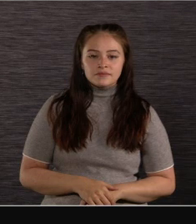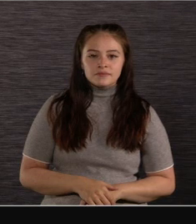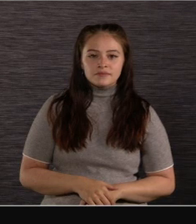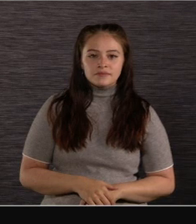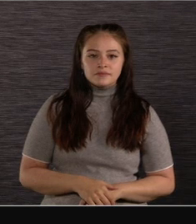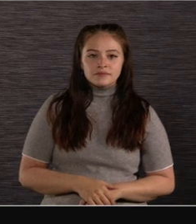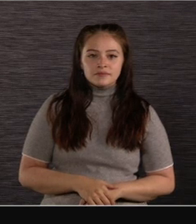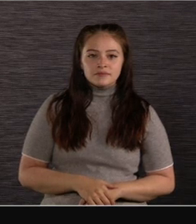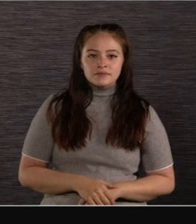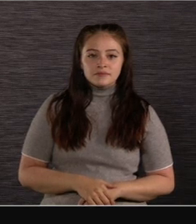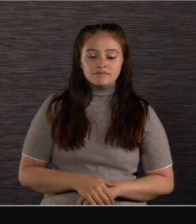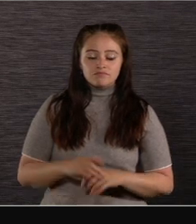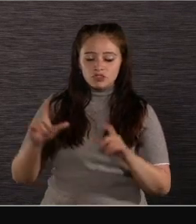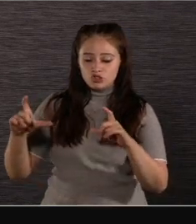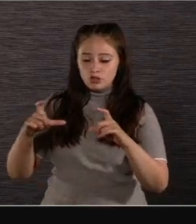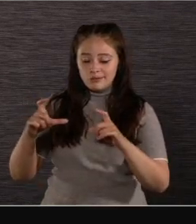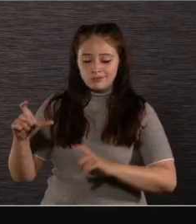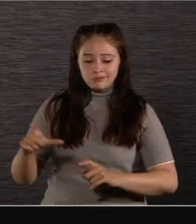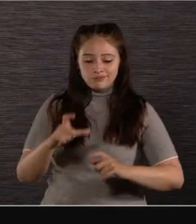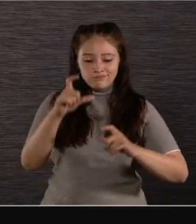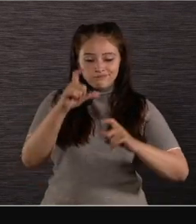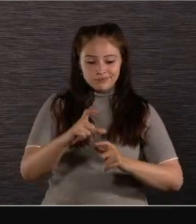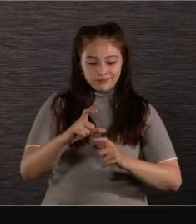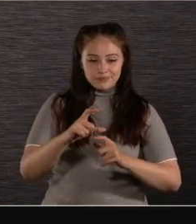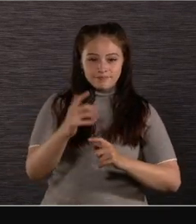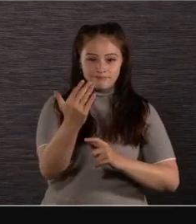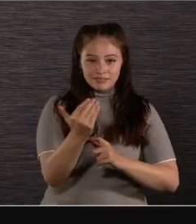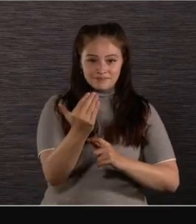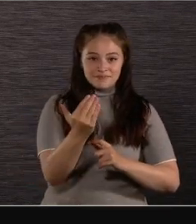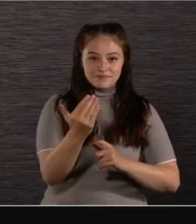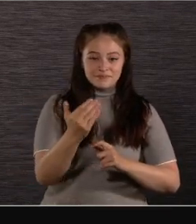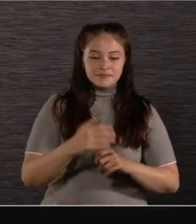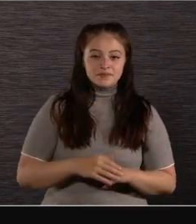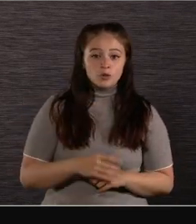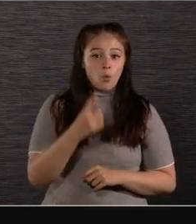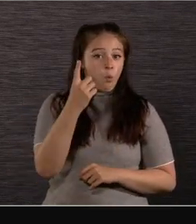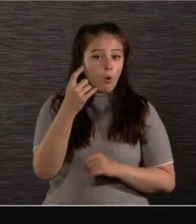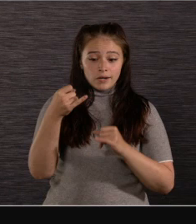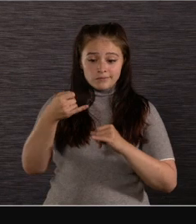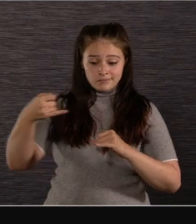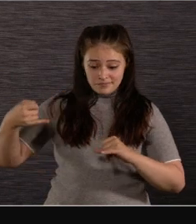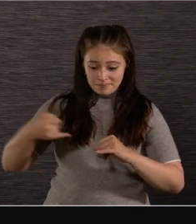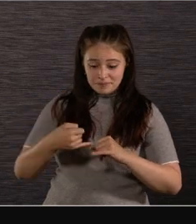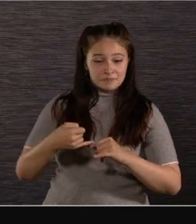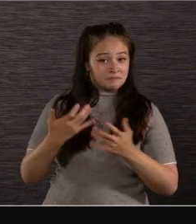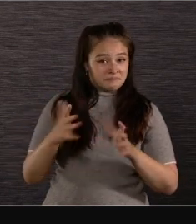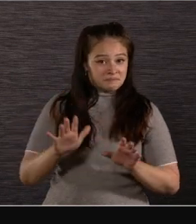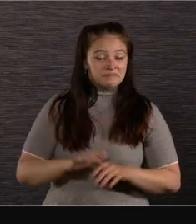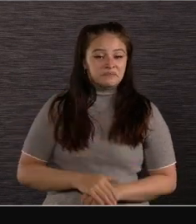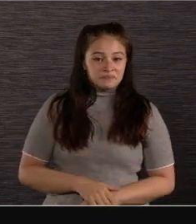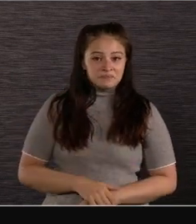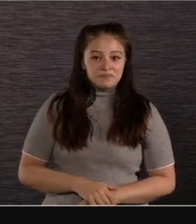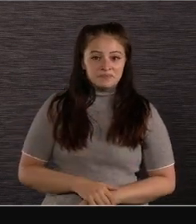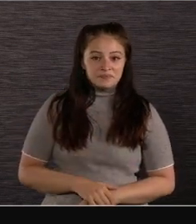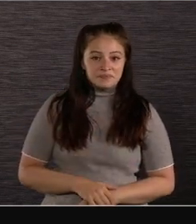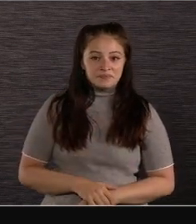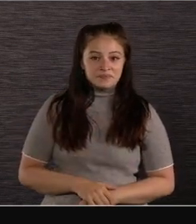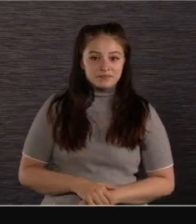Connect the screen here. One cable and there we go.